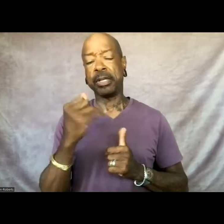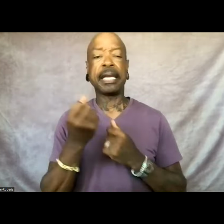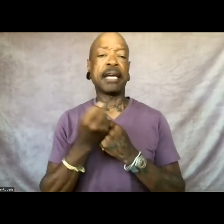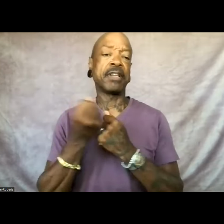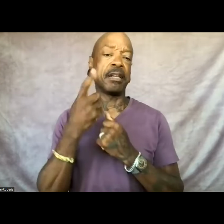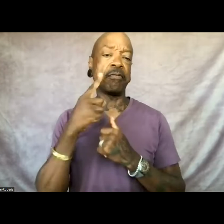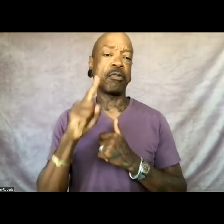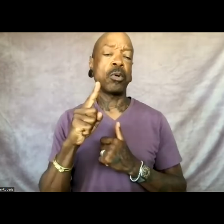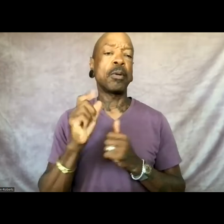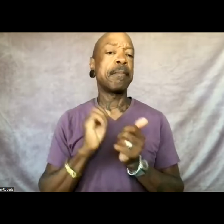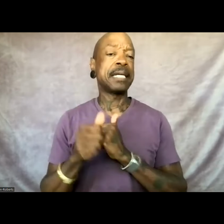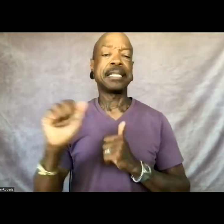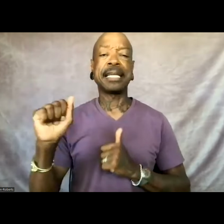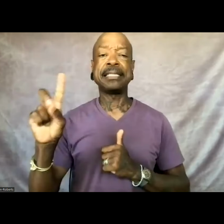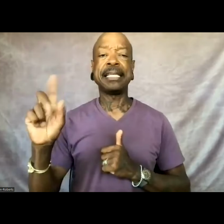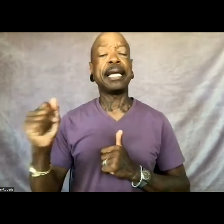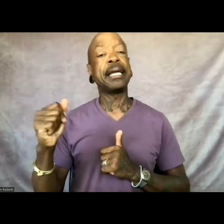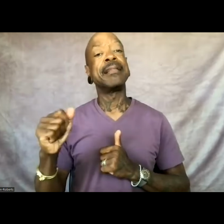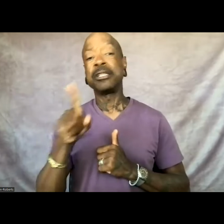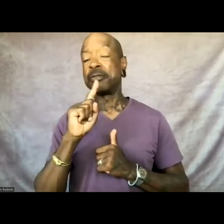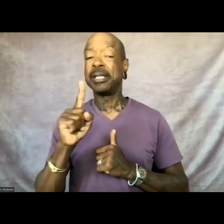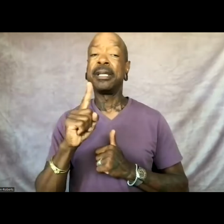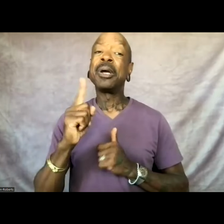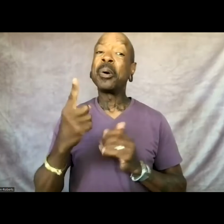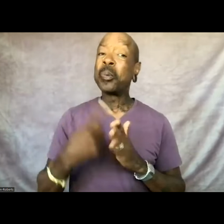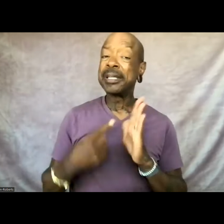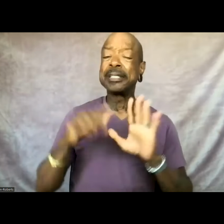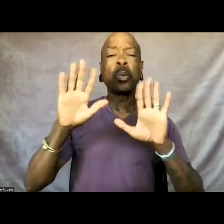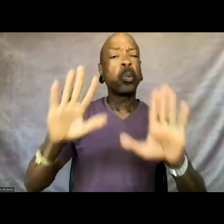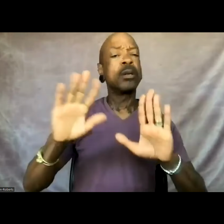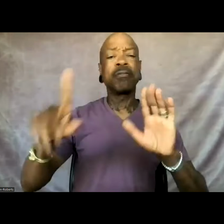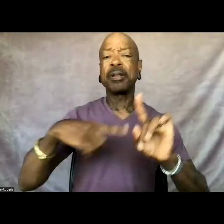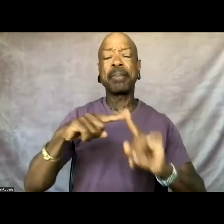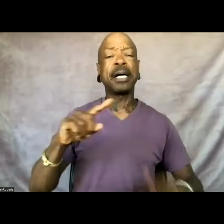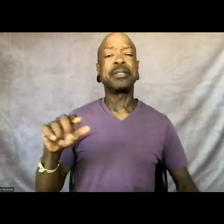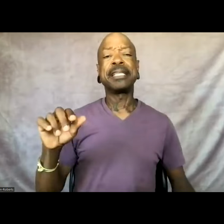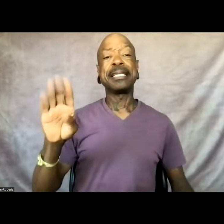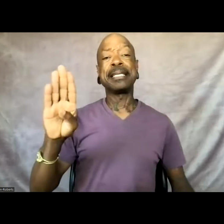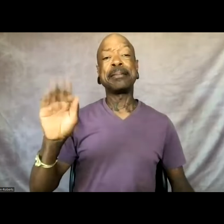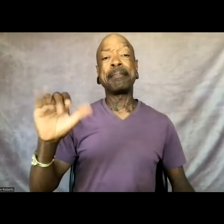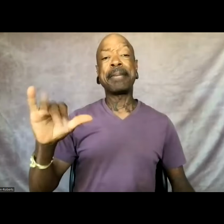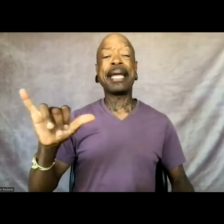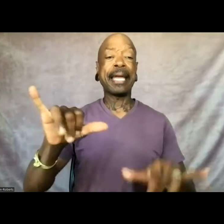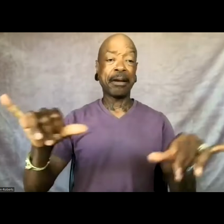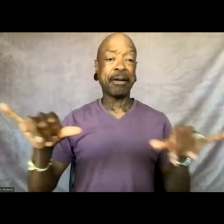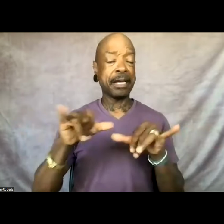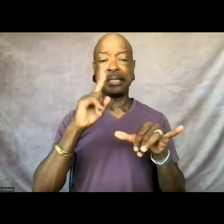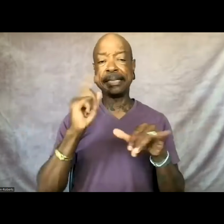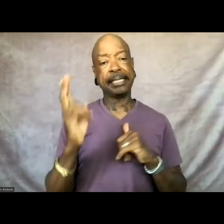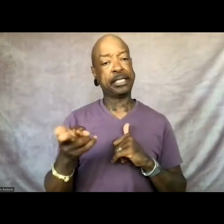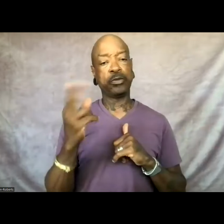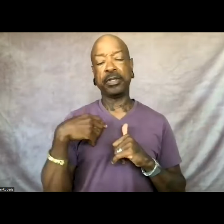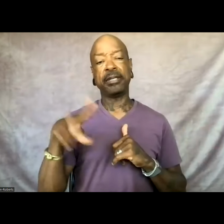came before us. And some of you might have been around to advocate for the ADA. That is what is great about the Bay